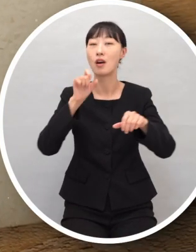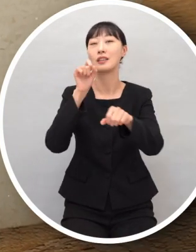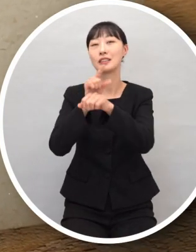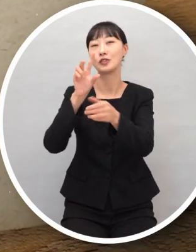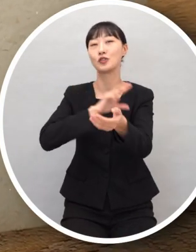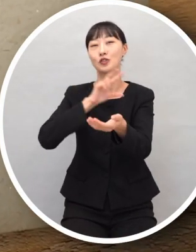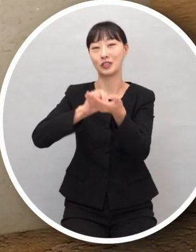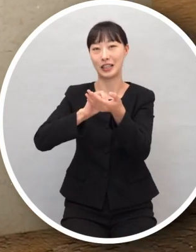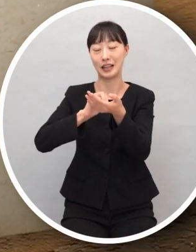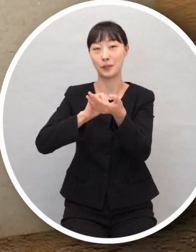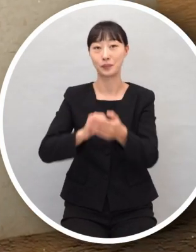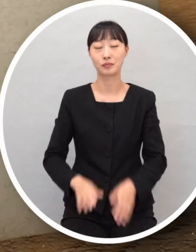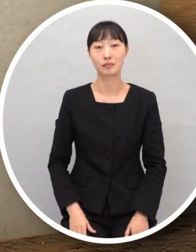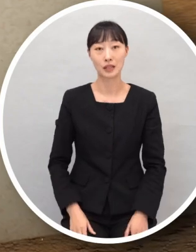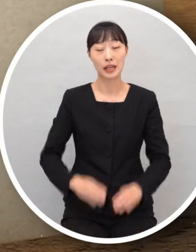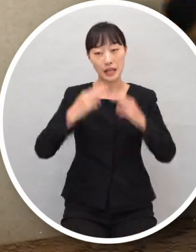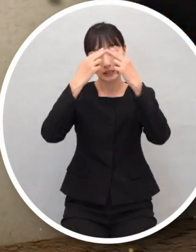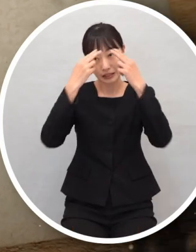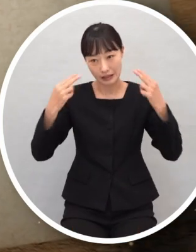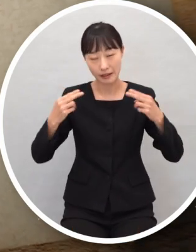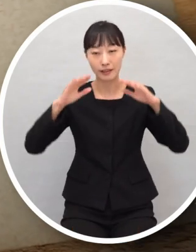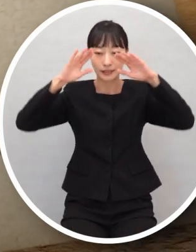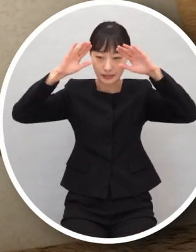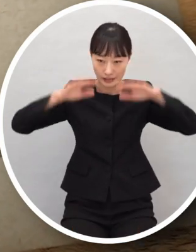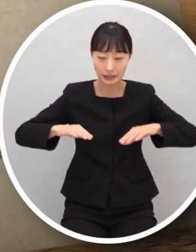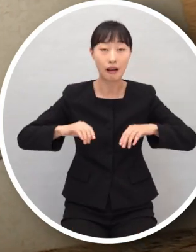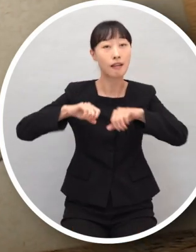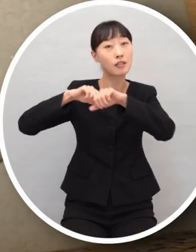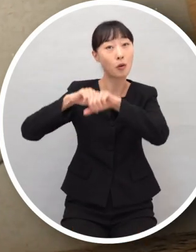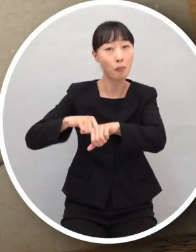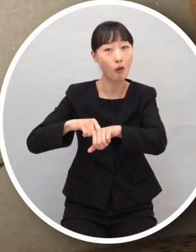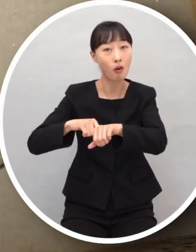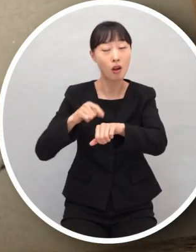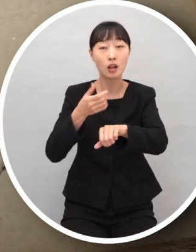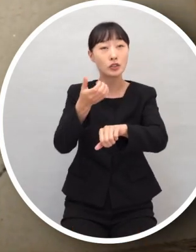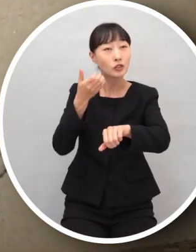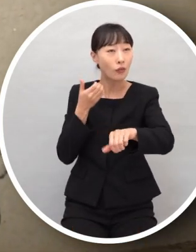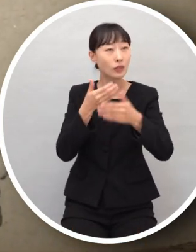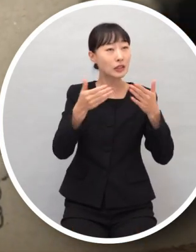Painted scenes of funerals, memorial services, and punishments were unknown before Kim Jun-geun's paintings.